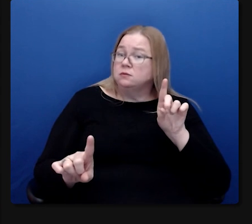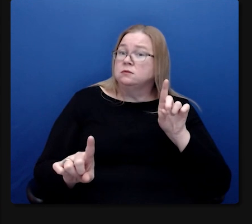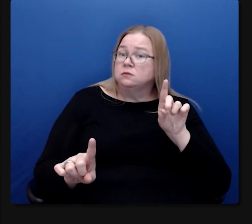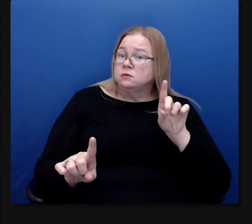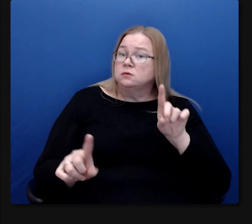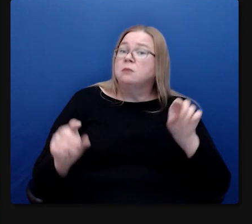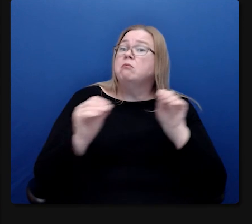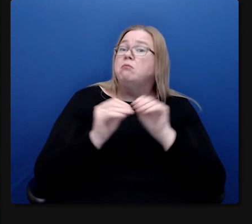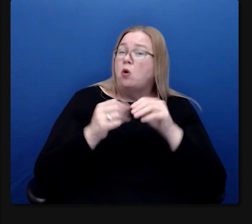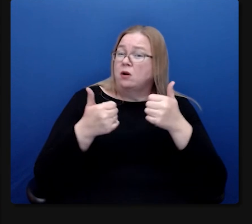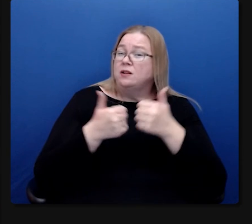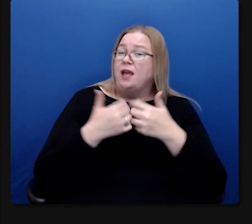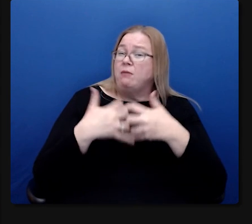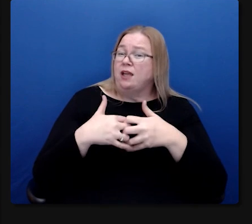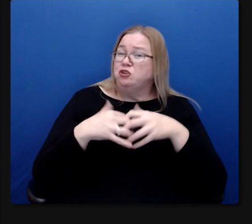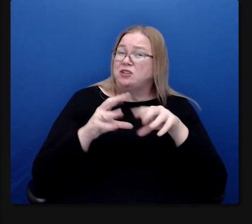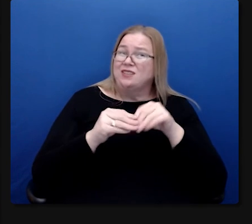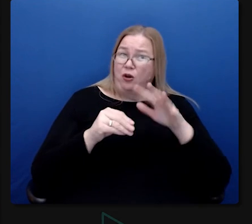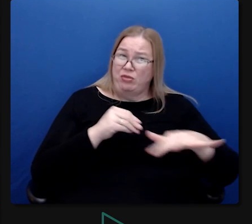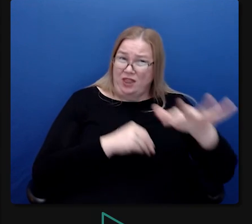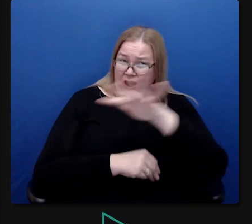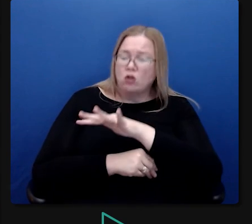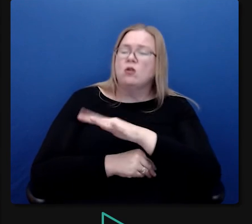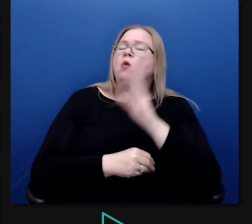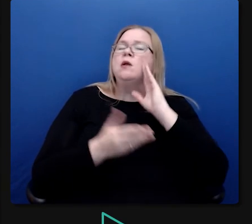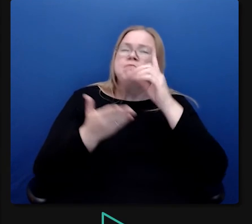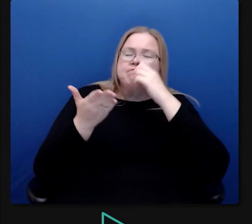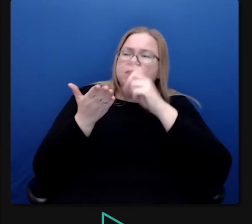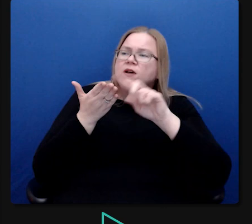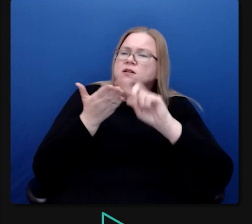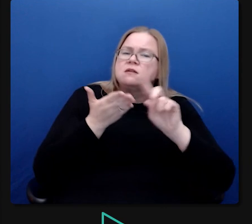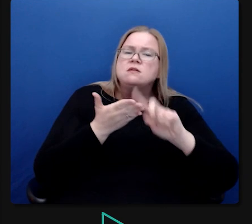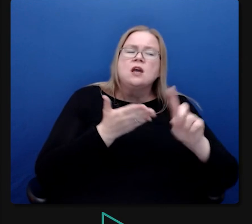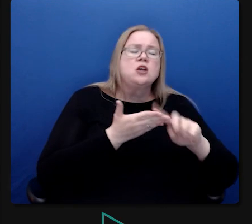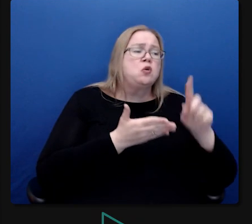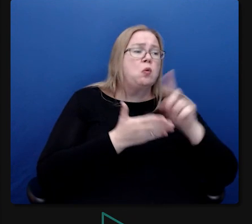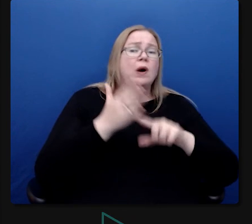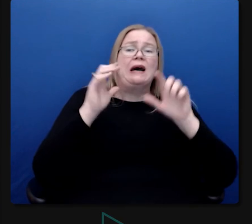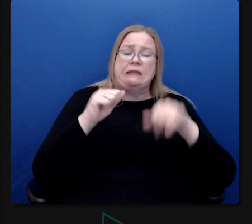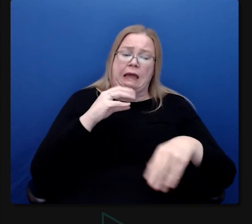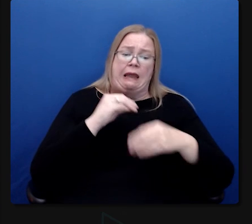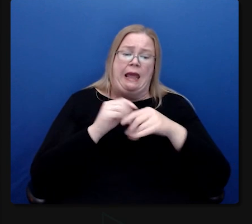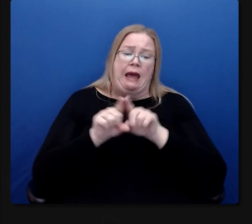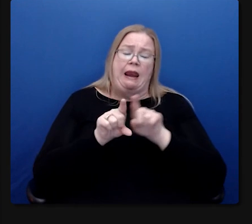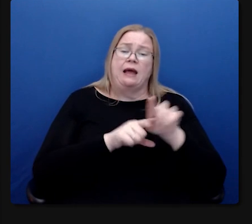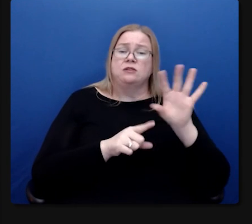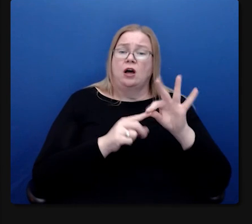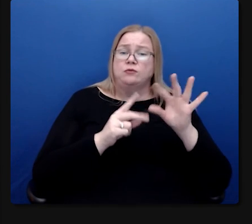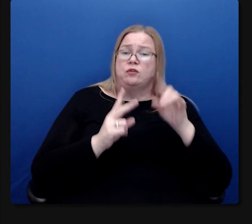But there are more game engines out there, so we'll be investigating as to what can be an option for our VM.